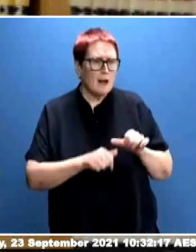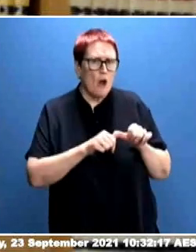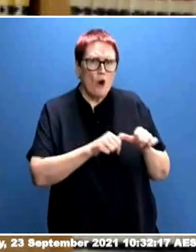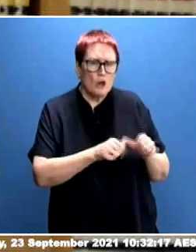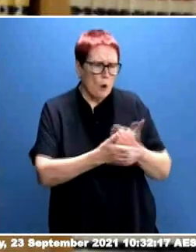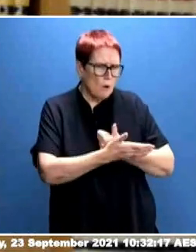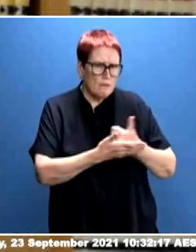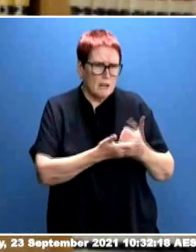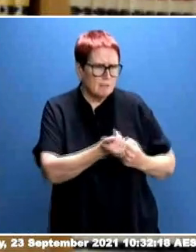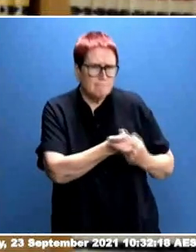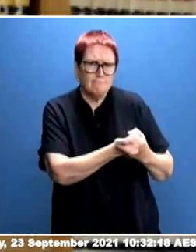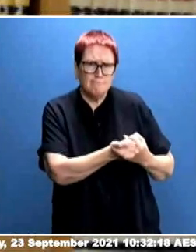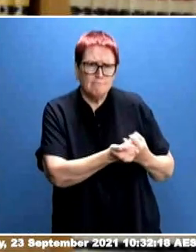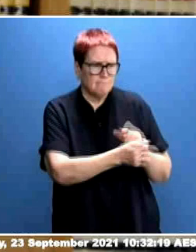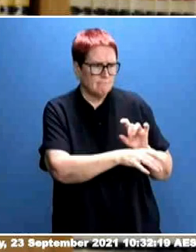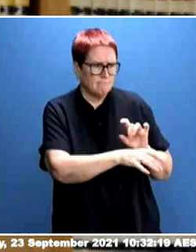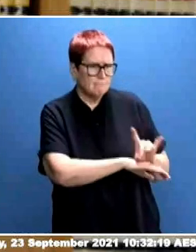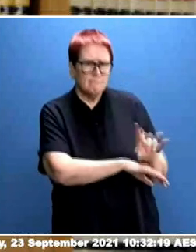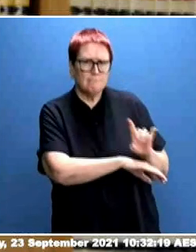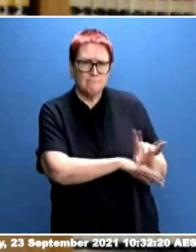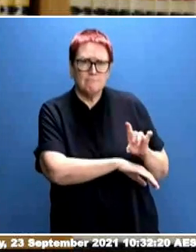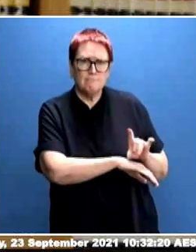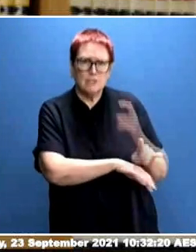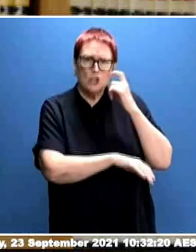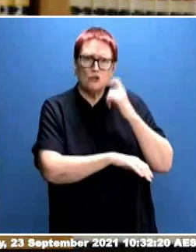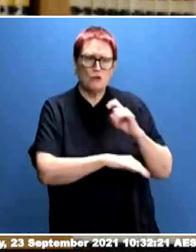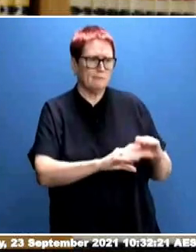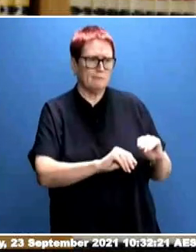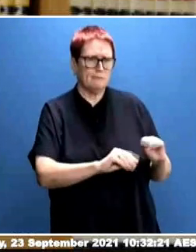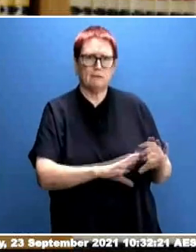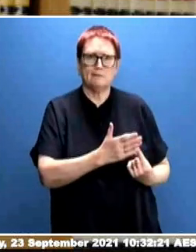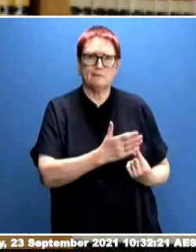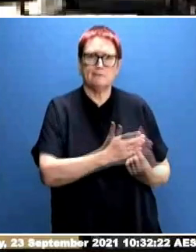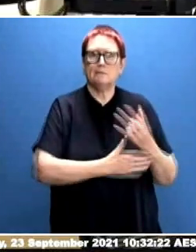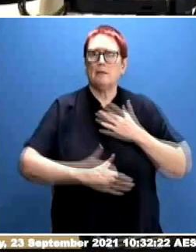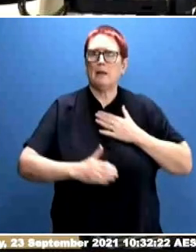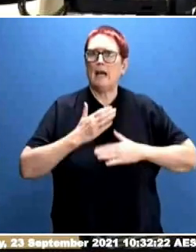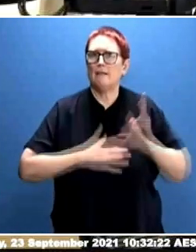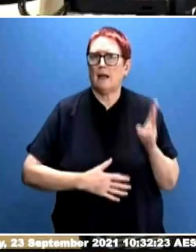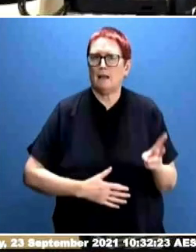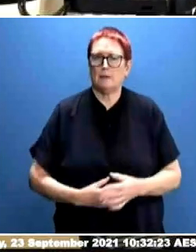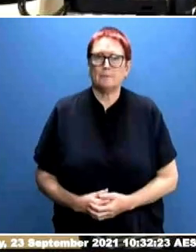of what might be contributing to some of those behaviours in the community. Can I just ask you about that Welltree report.